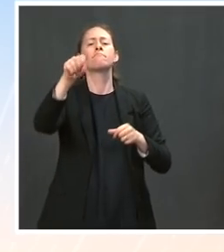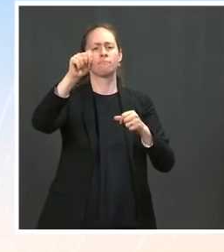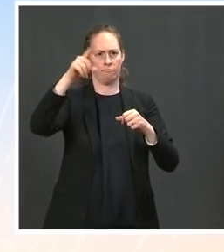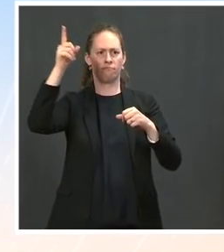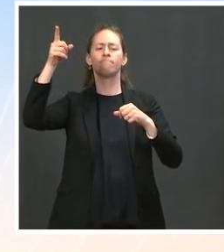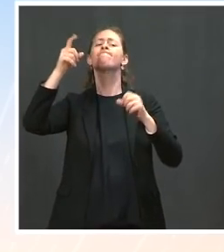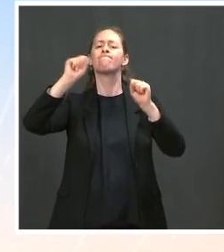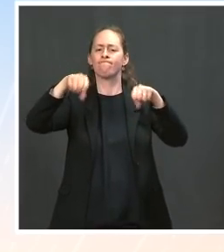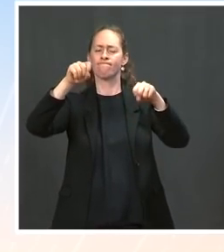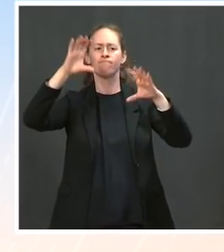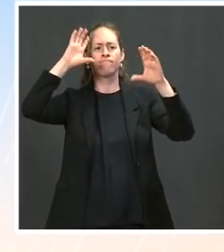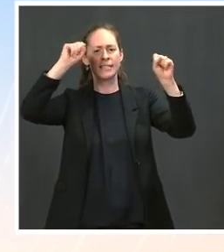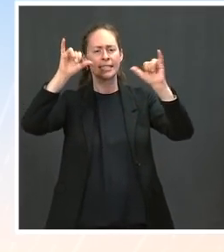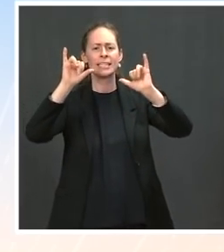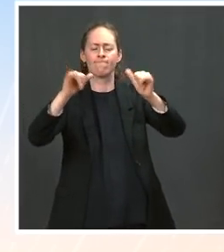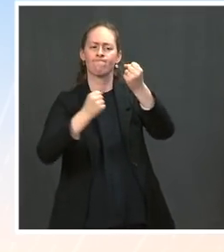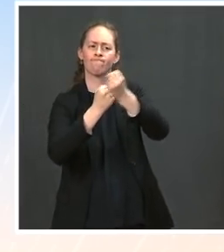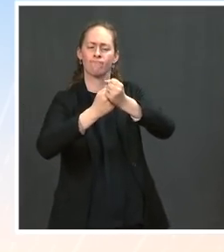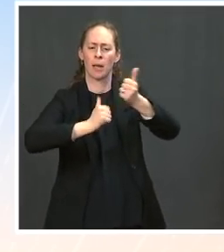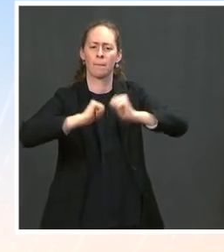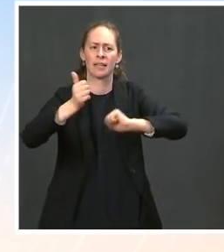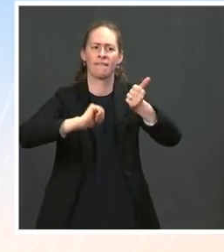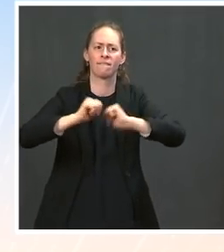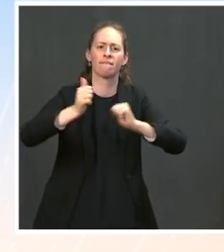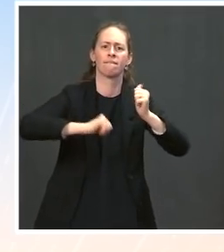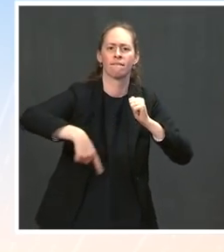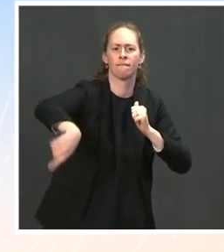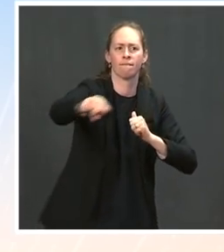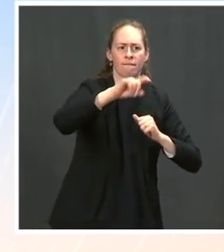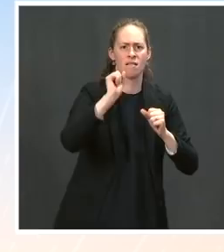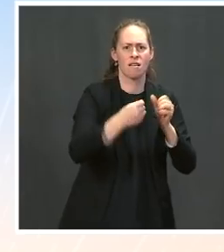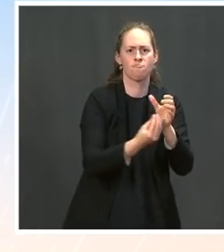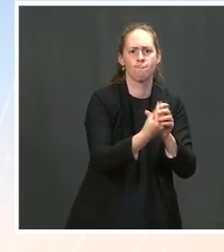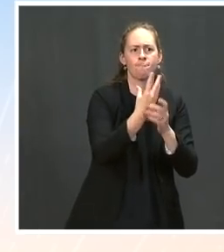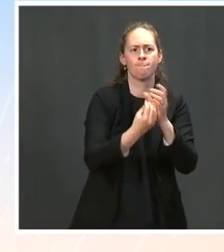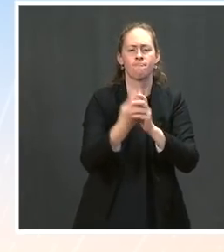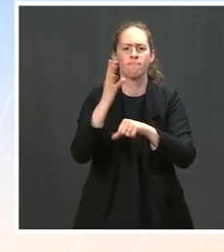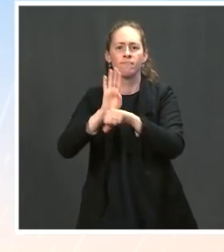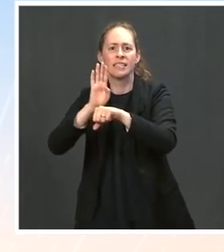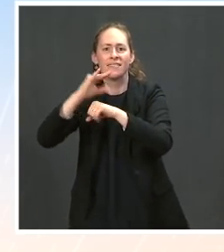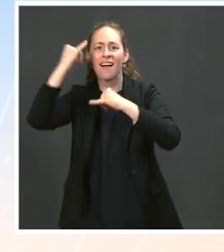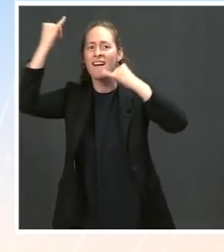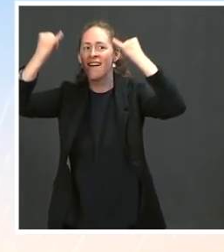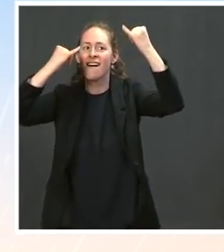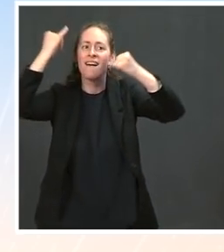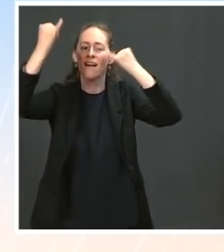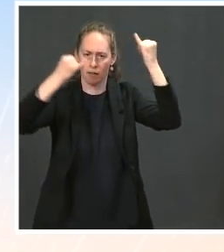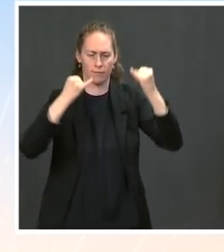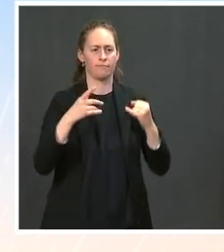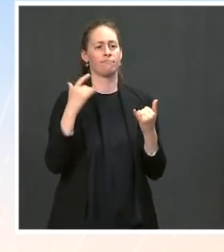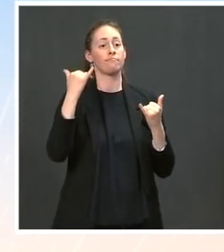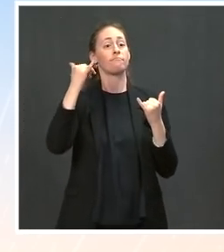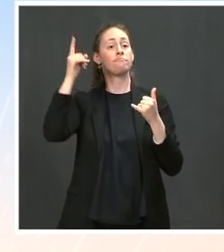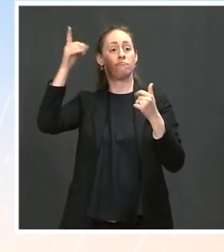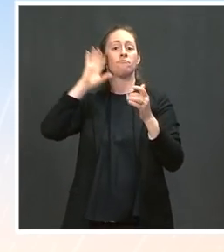and thinks robust competition is good for consumers and for innovation. He has appointed and will continue to appoint highly qualified people